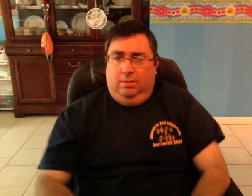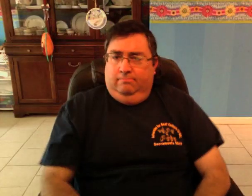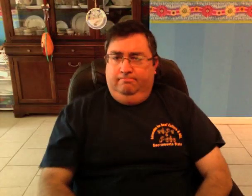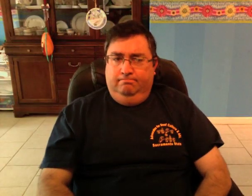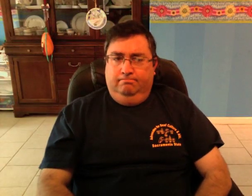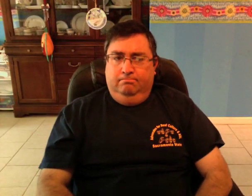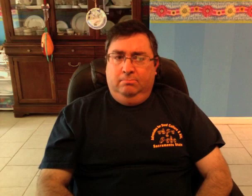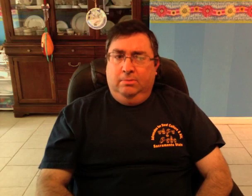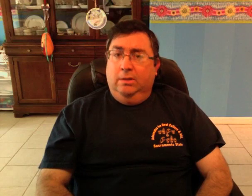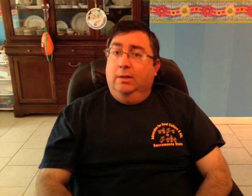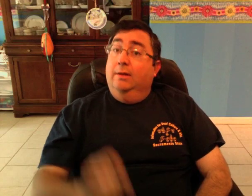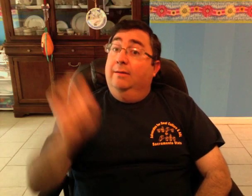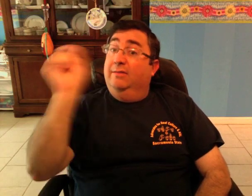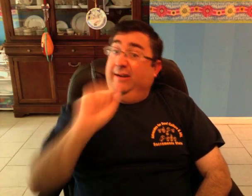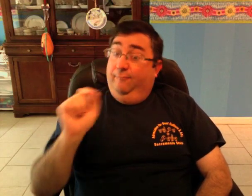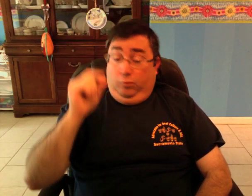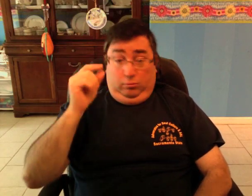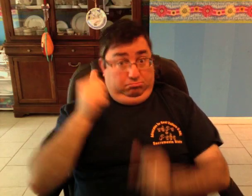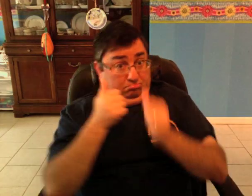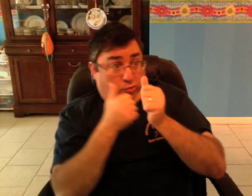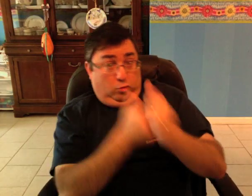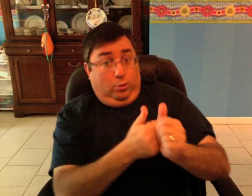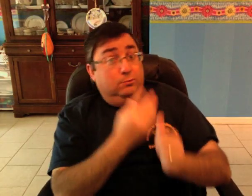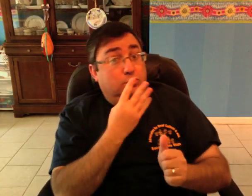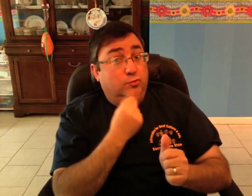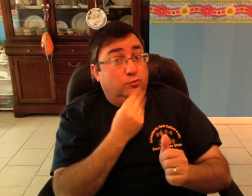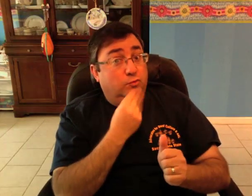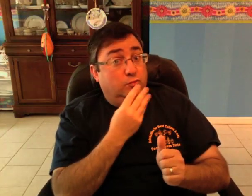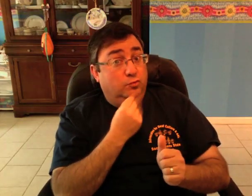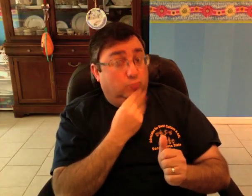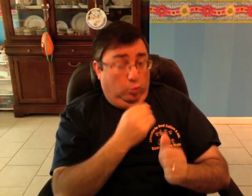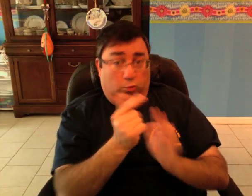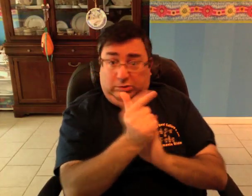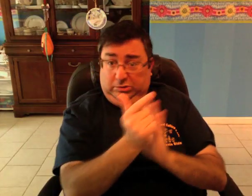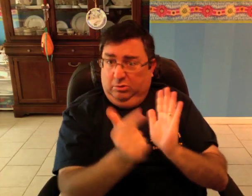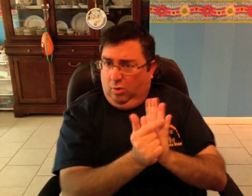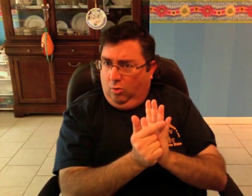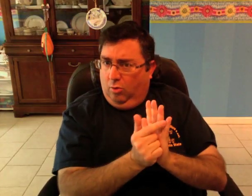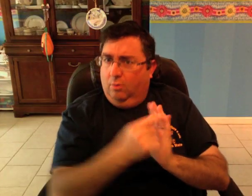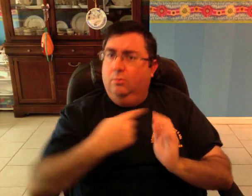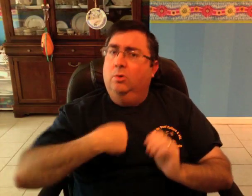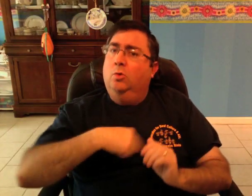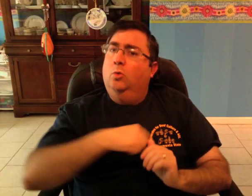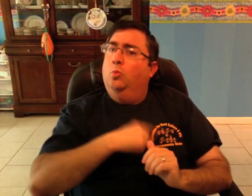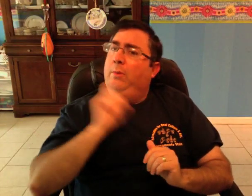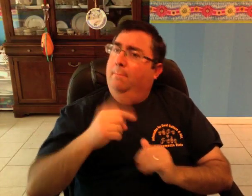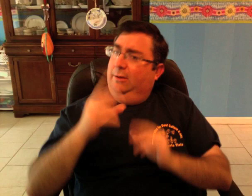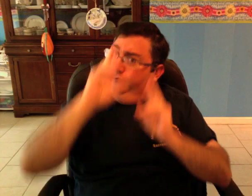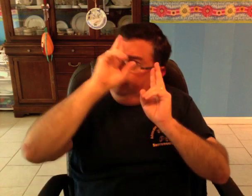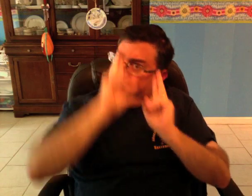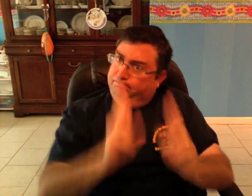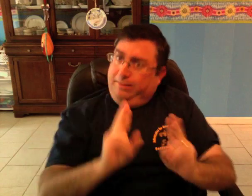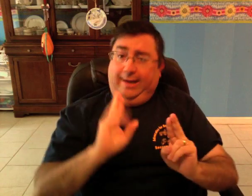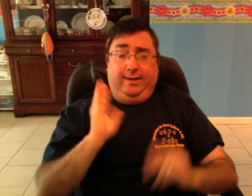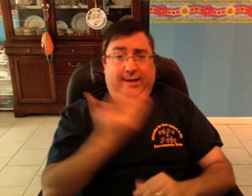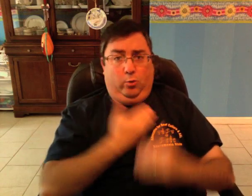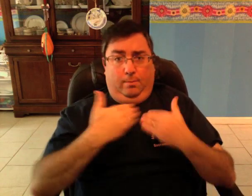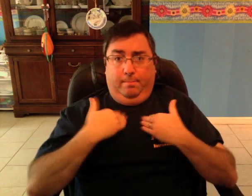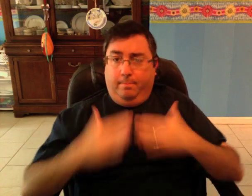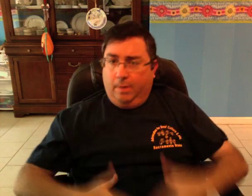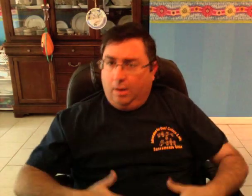Therefore, according to Jewish law, we must respect our bodies